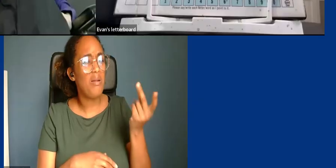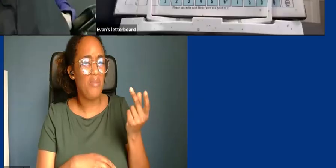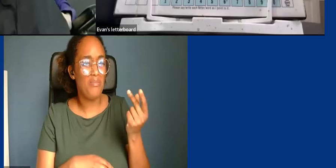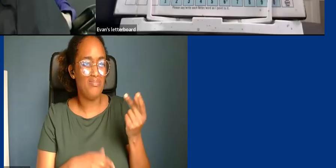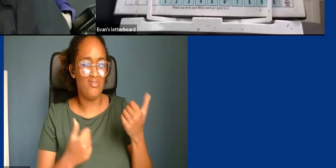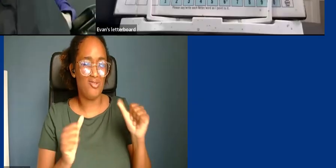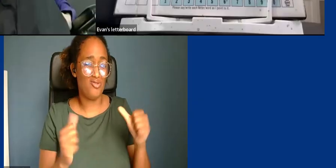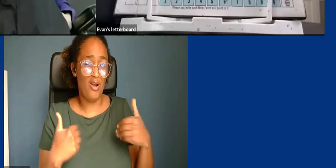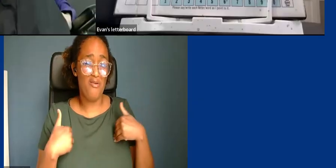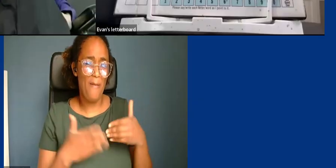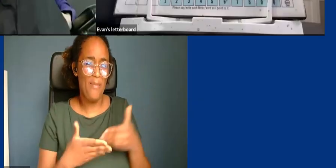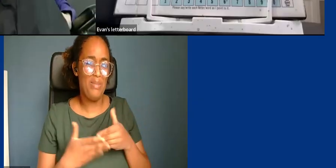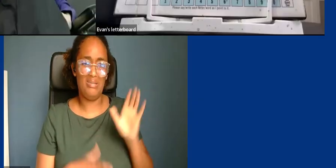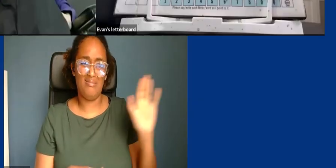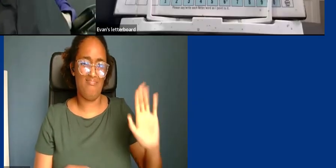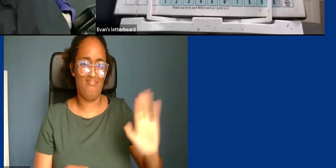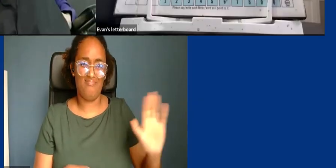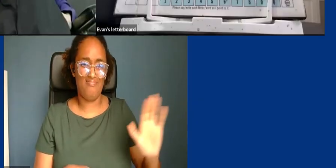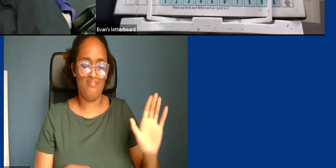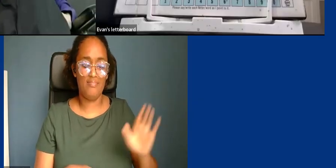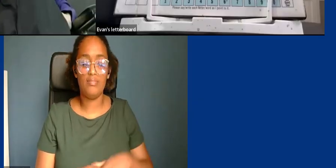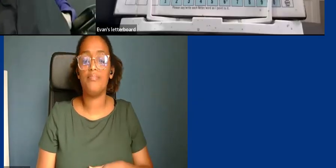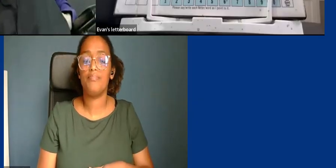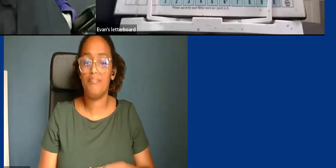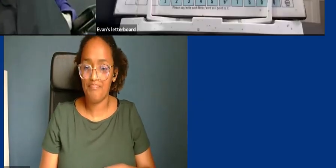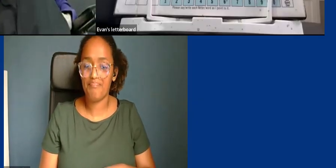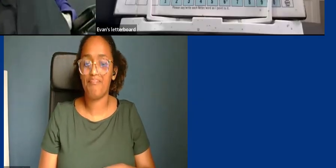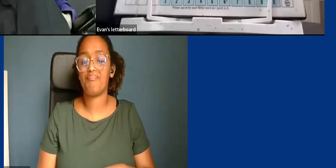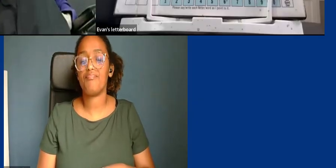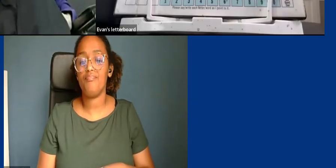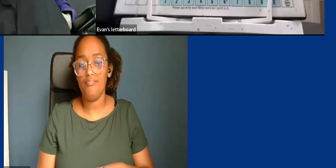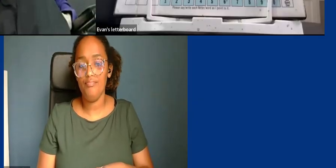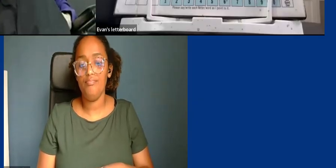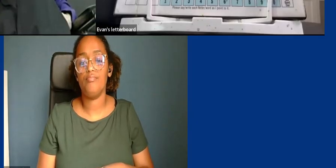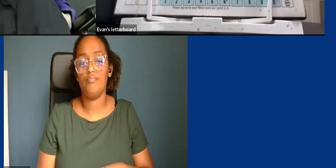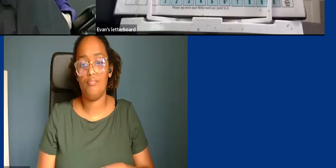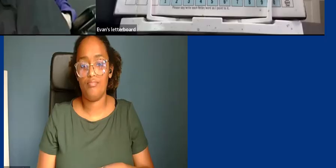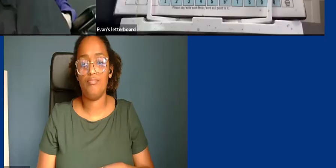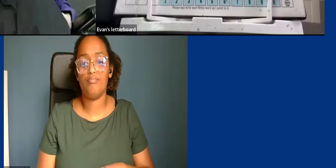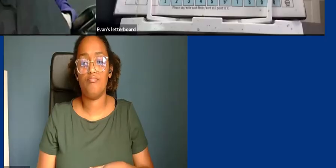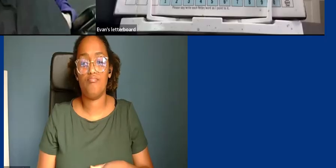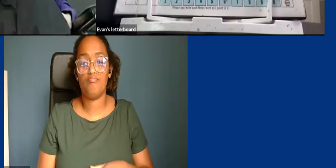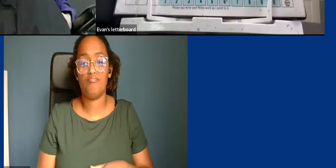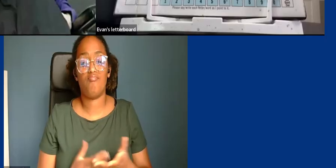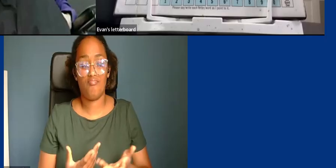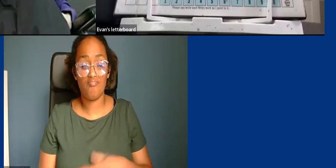A person does not tell a temporarily able bodied person to, quote, get a puppy instead